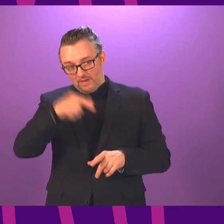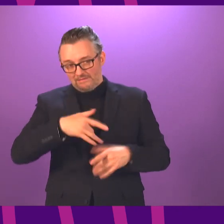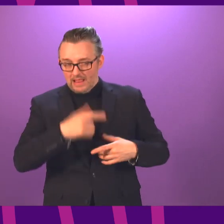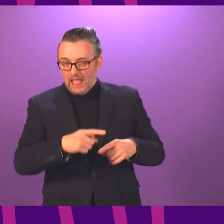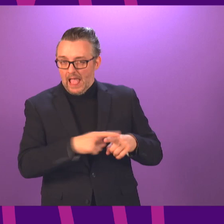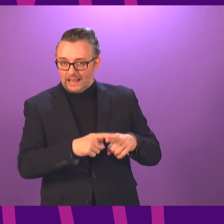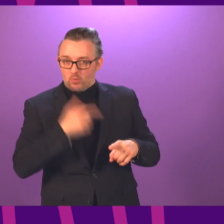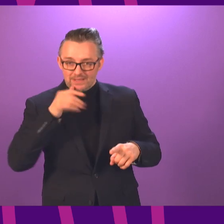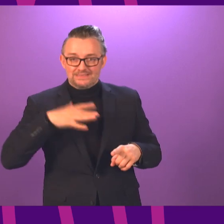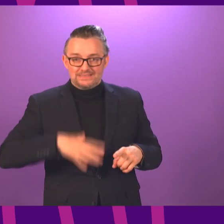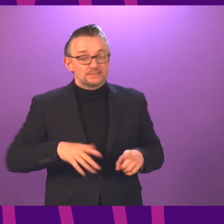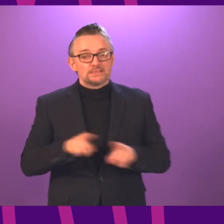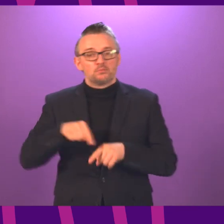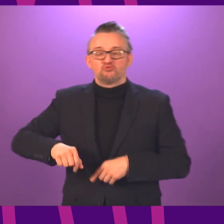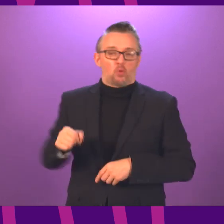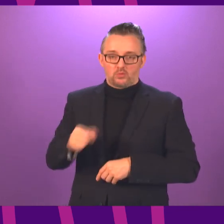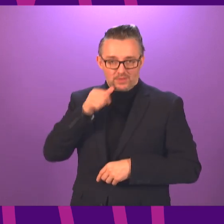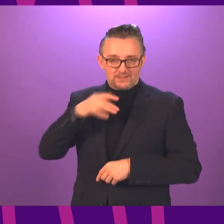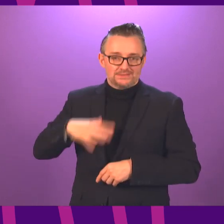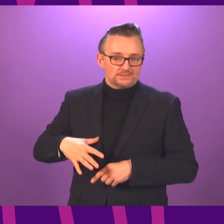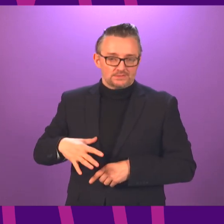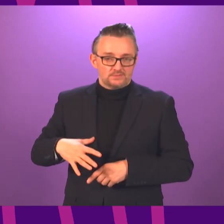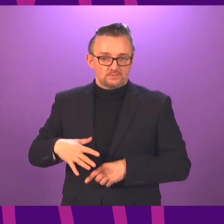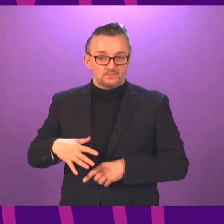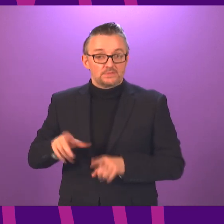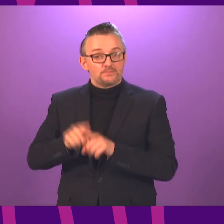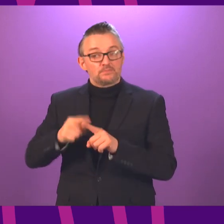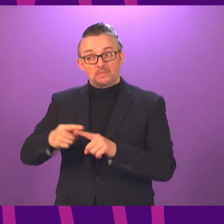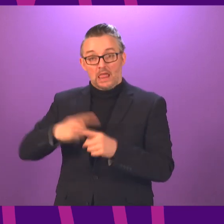as there is in Scotland. I think that, as was the case last summer, there will be a